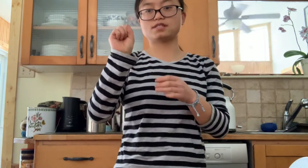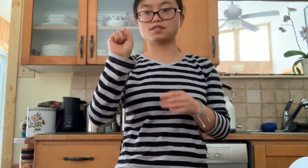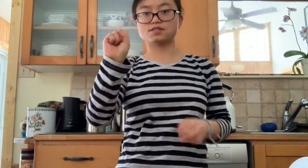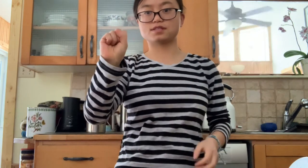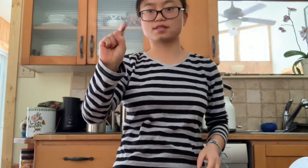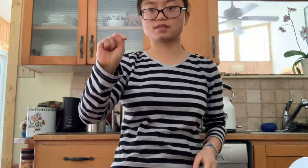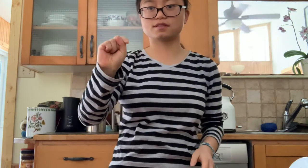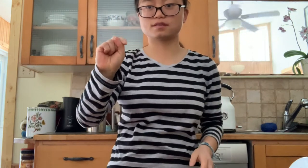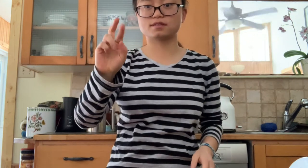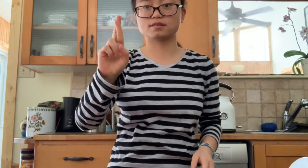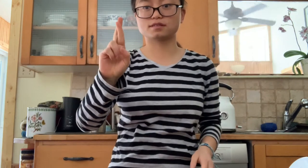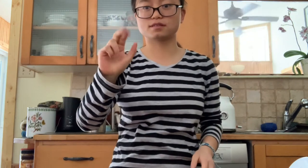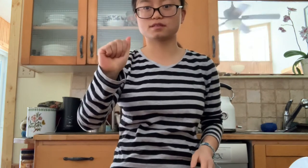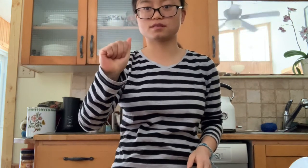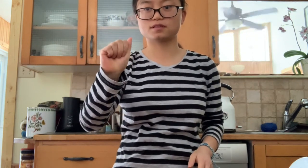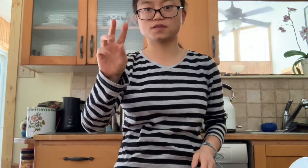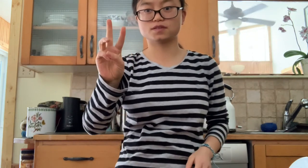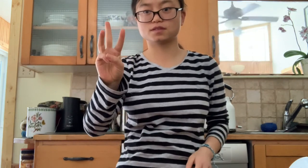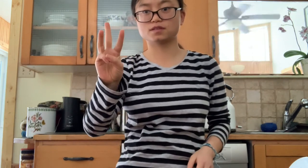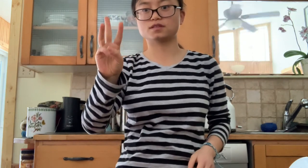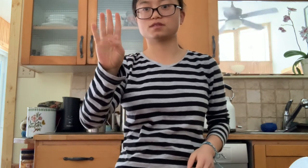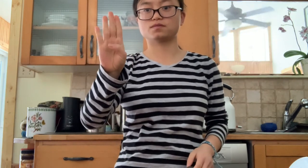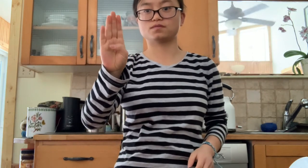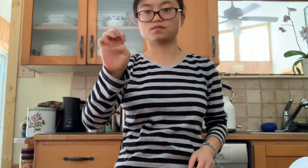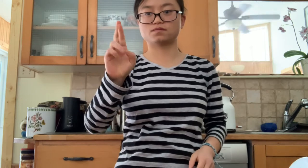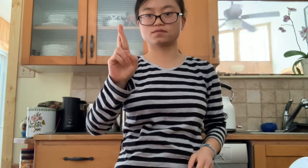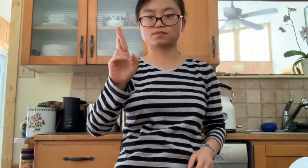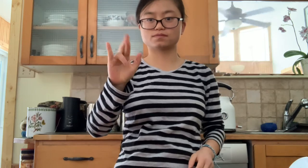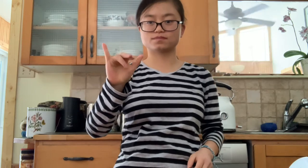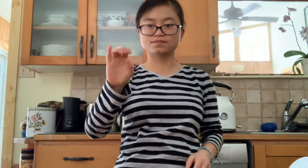strawberries